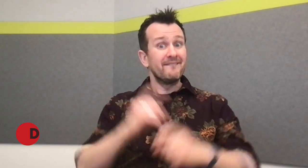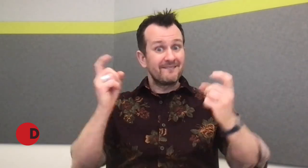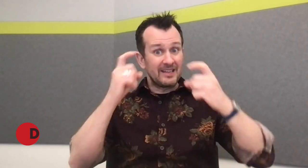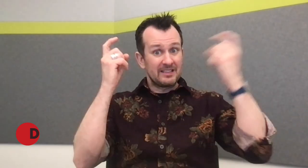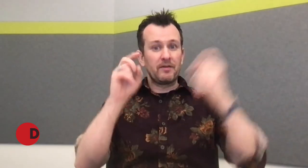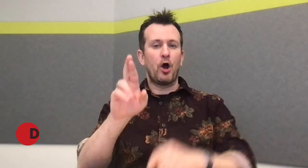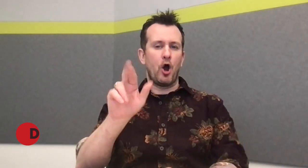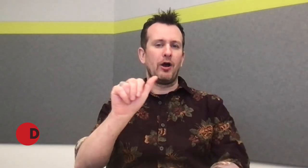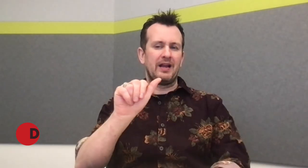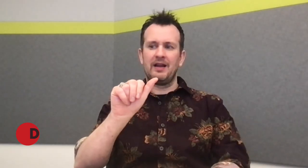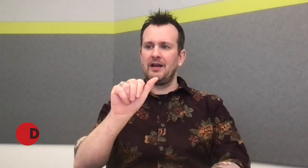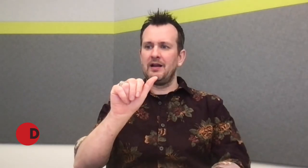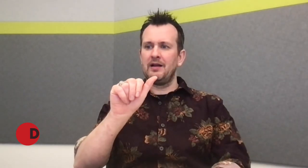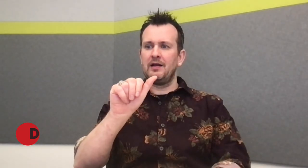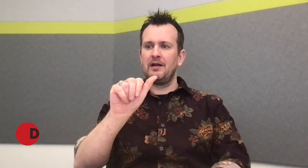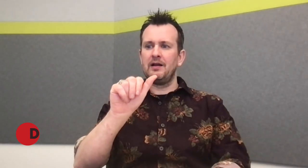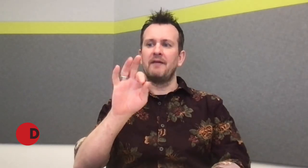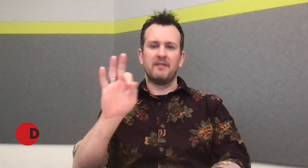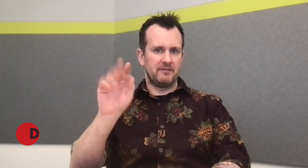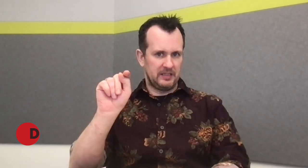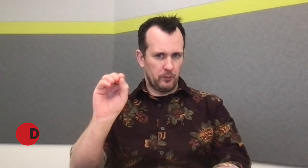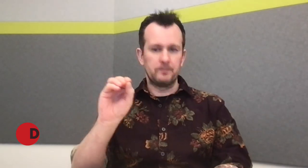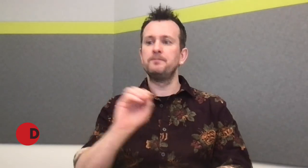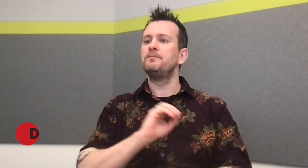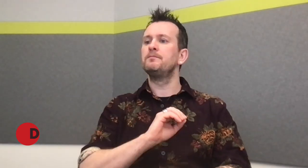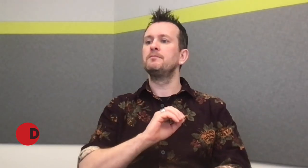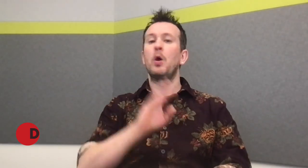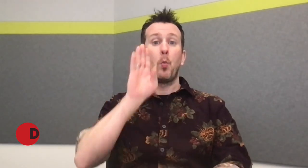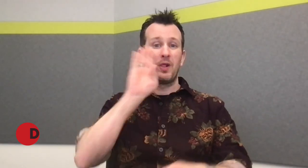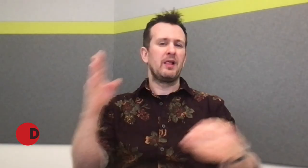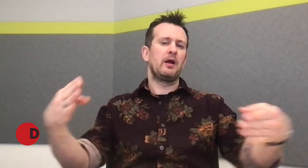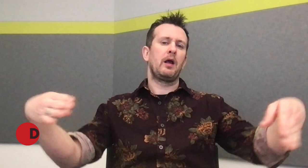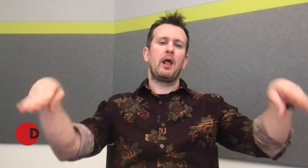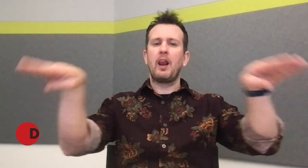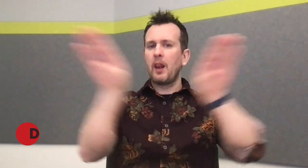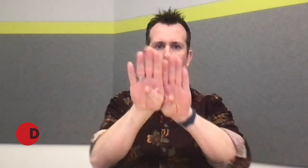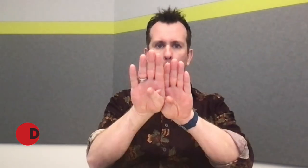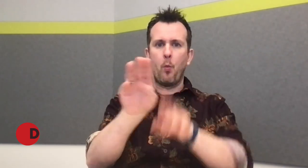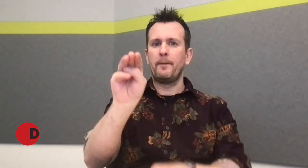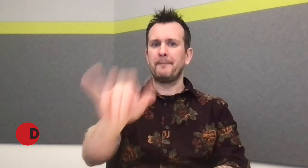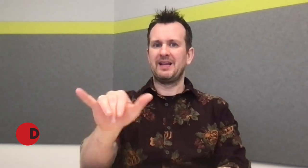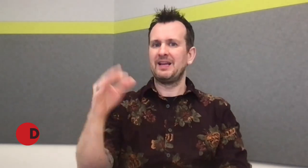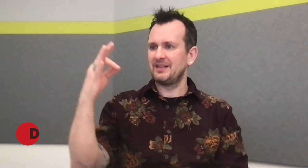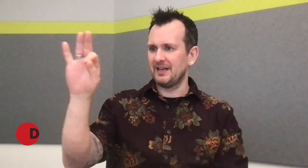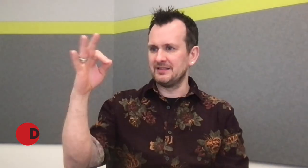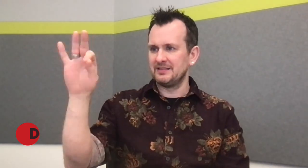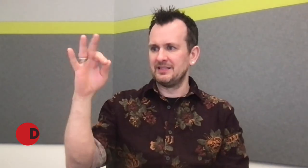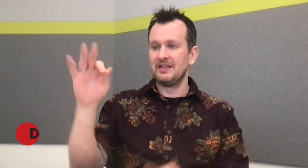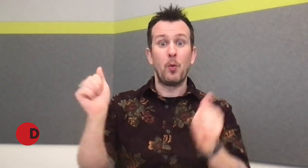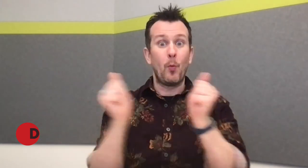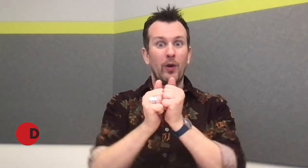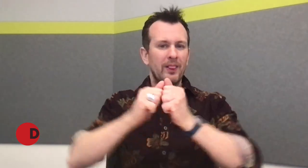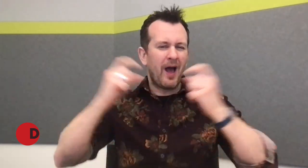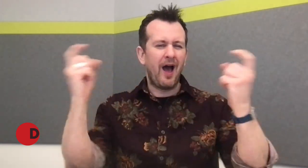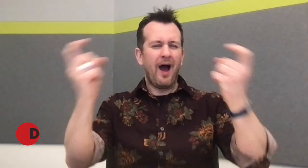The festival will close on May 19 with an awards ceremony